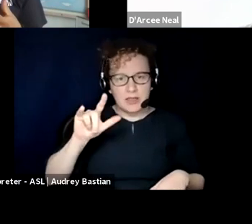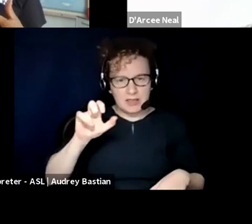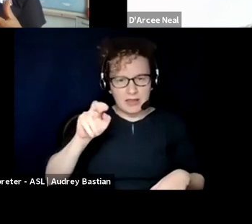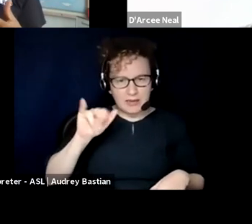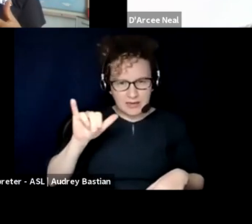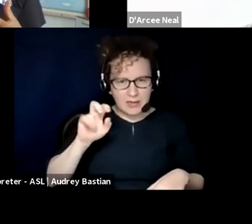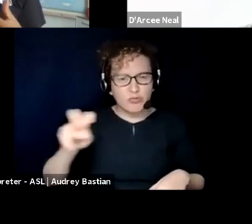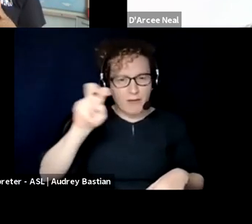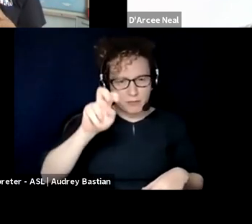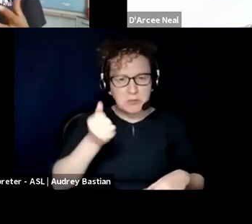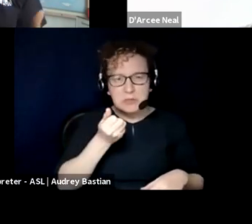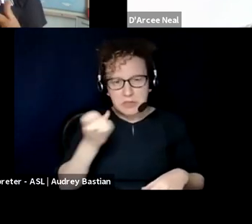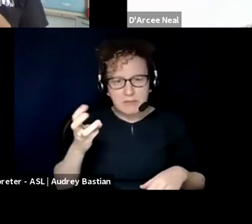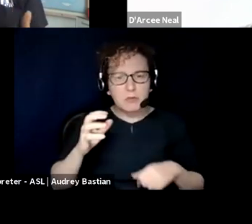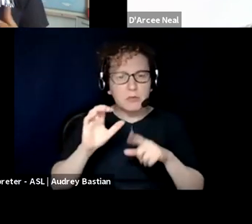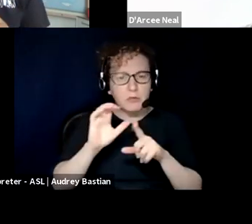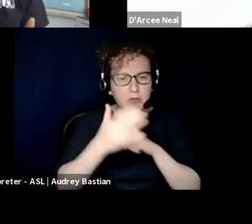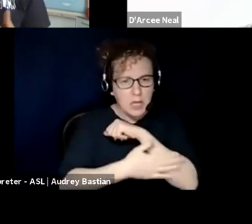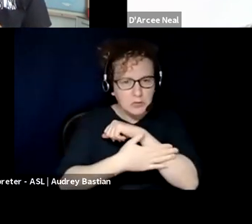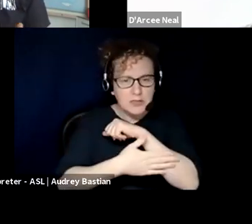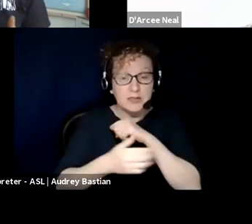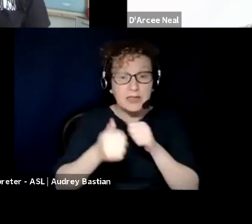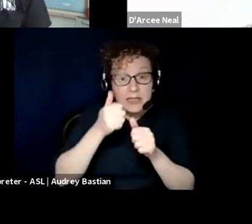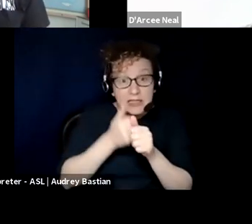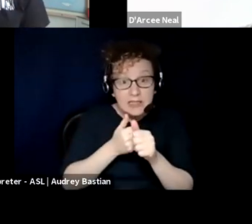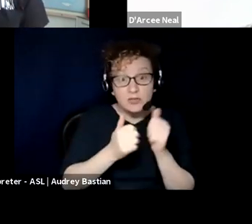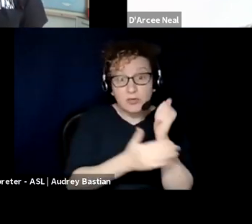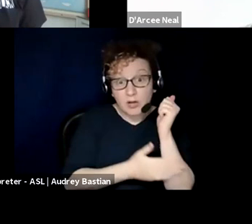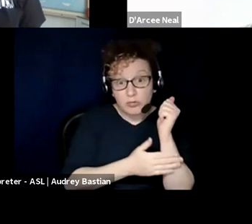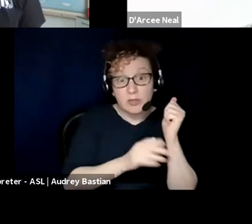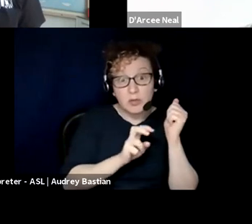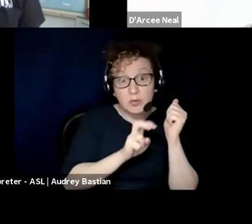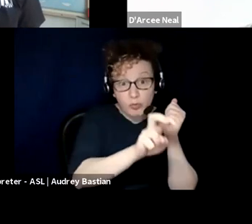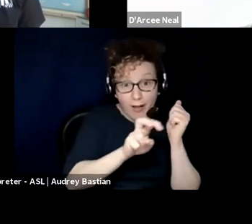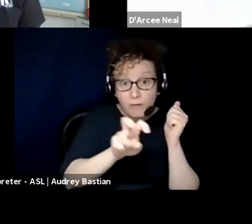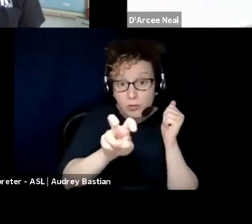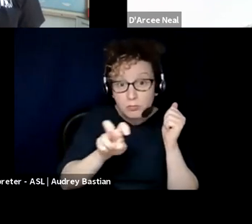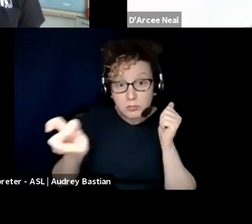how did your experience change in the different countries that you traveled in?